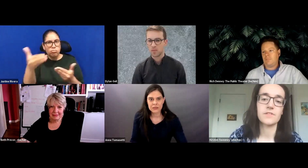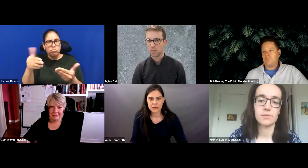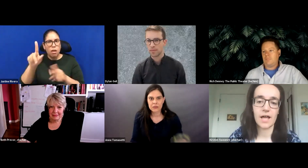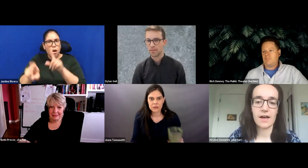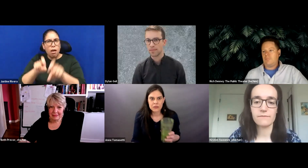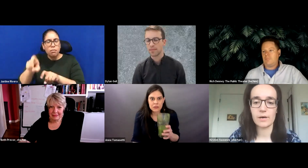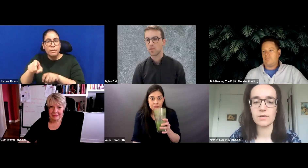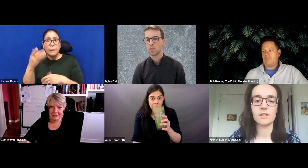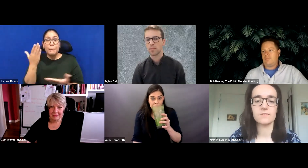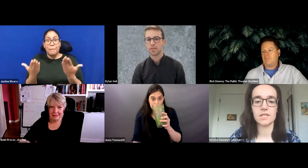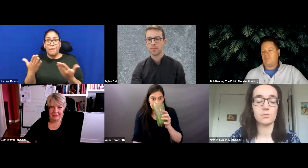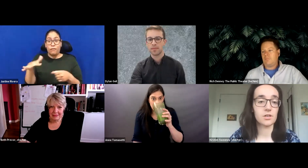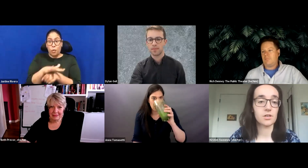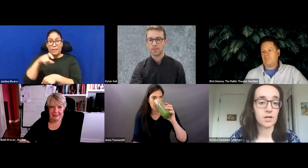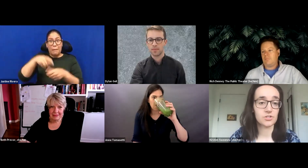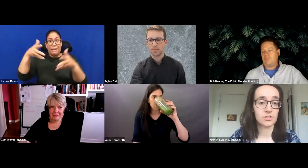get to all of them live, but we'd love to hear what your